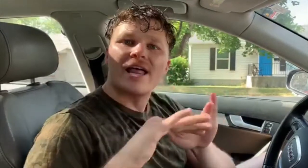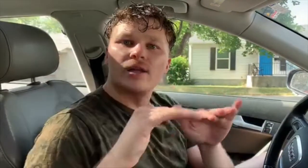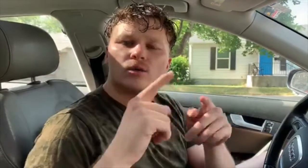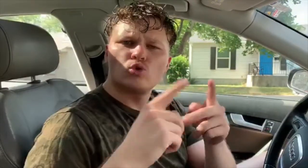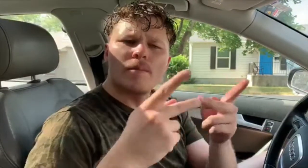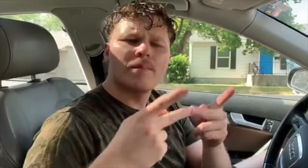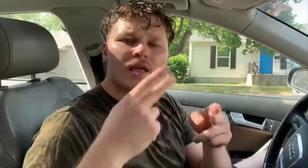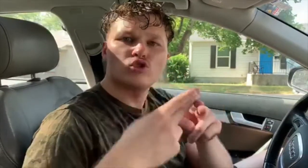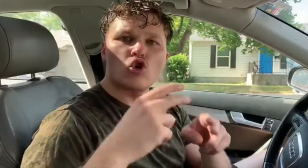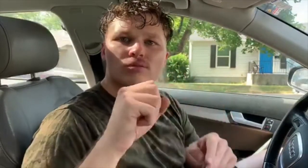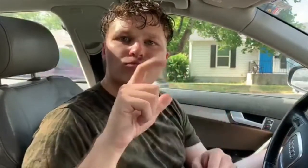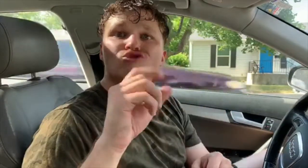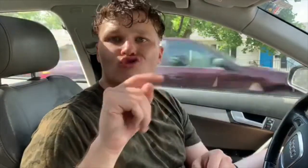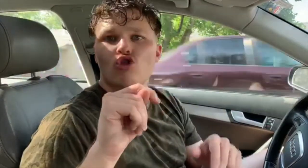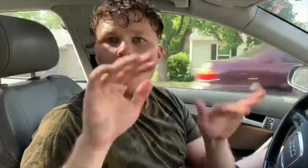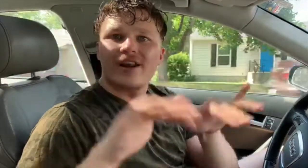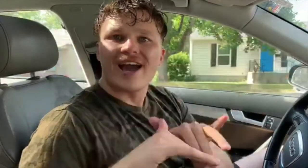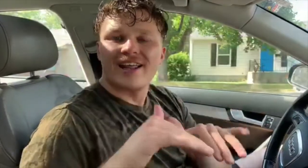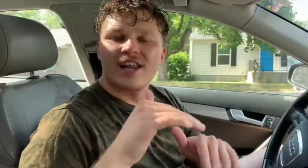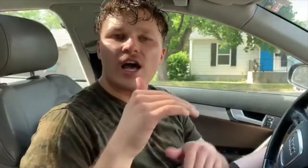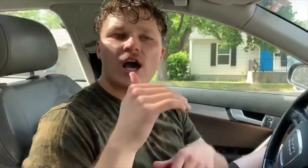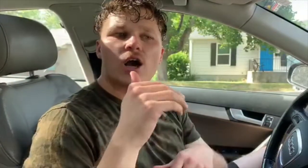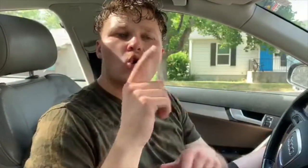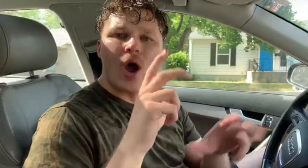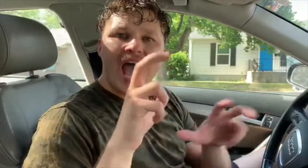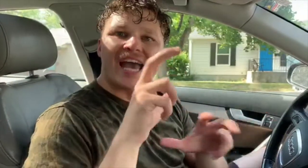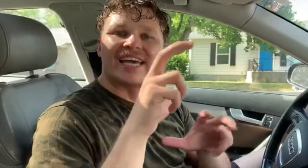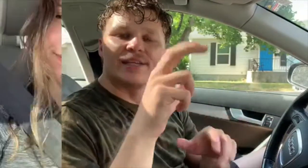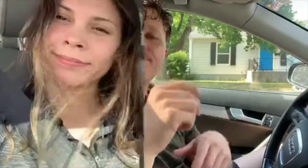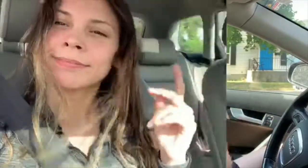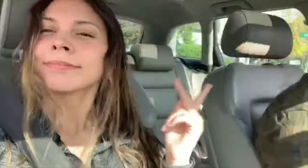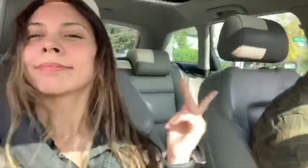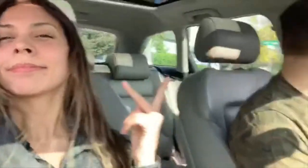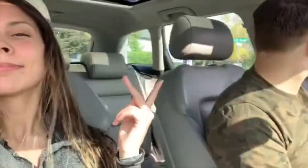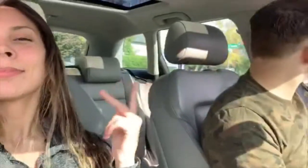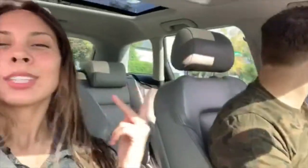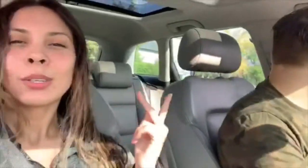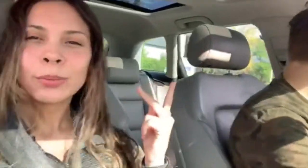go up Provo Canyon, to a place called Slot Canyon, and do a hike.